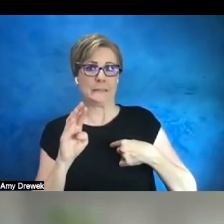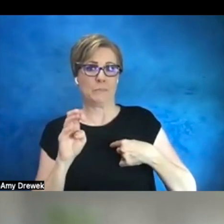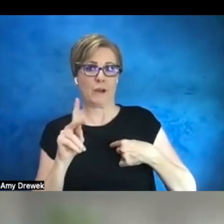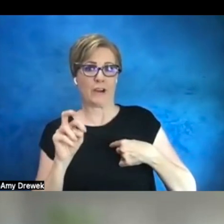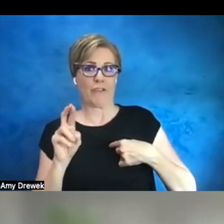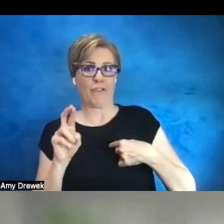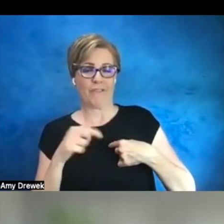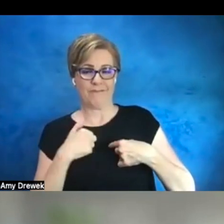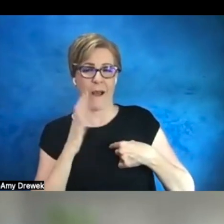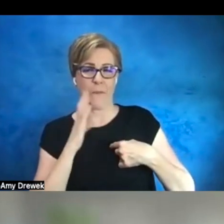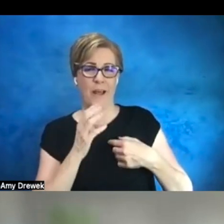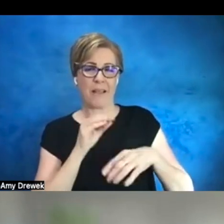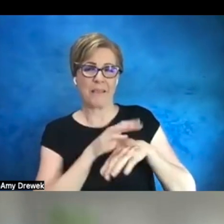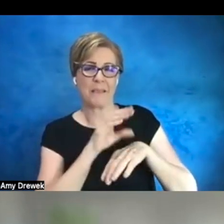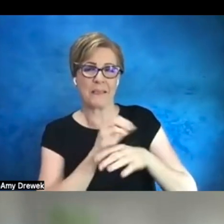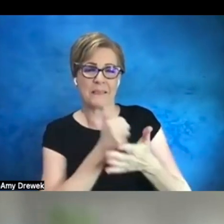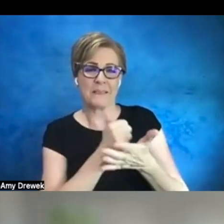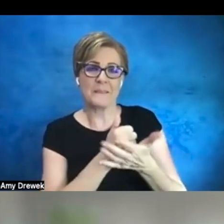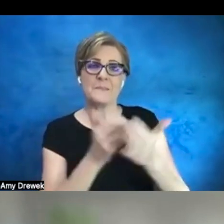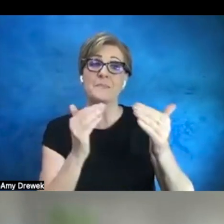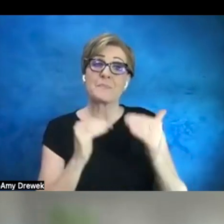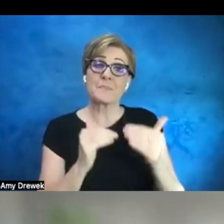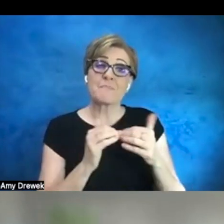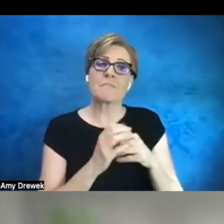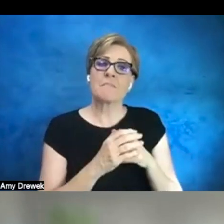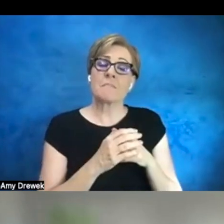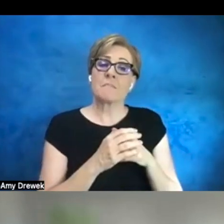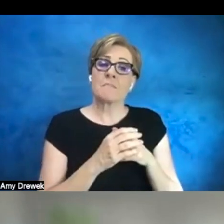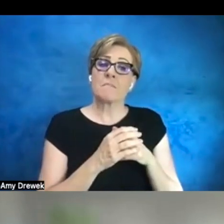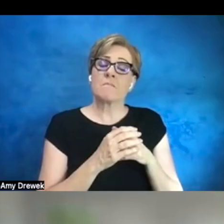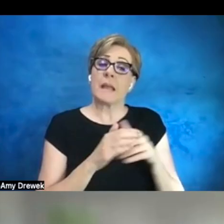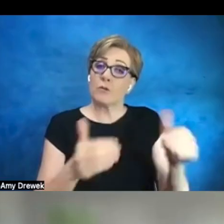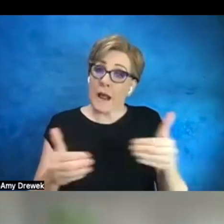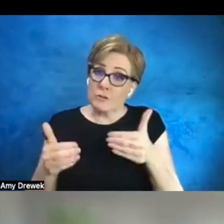Introduction for 5 minutes, a goal setting activity, for example, and you can do SMART